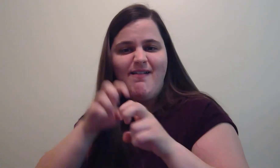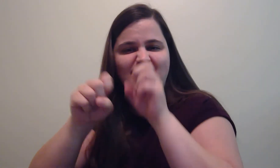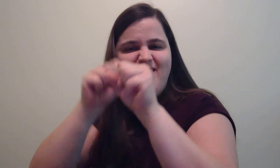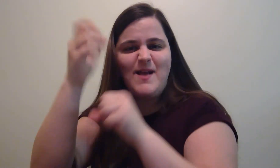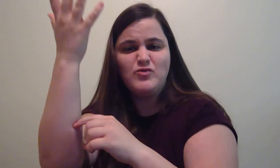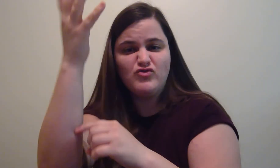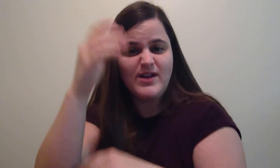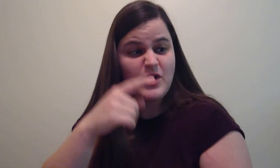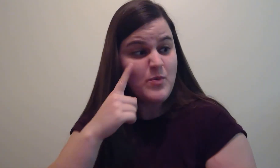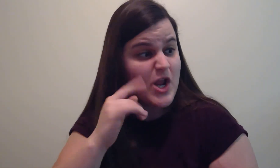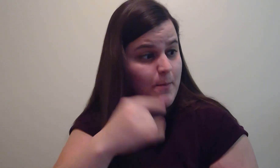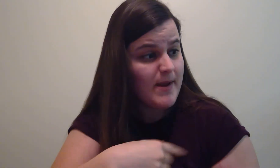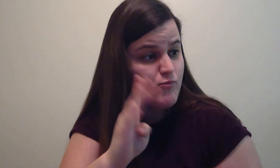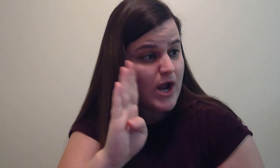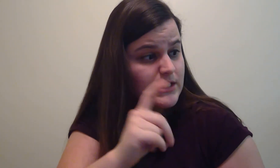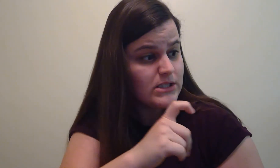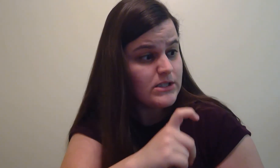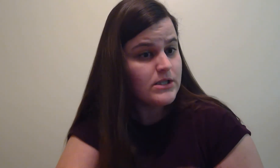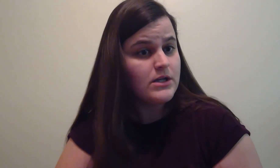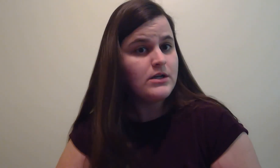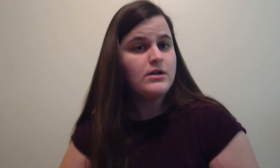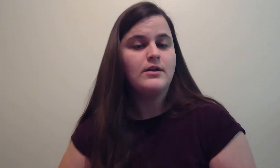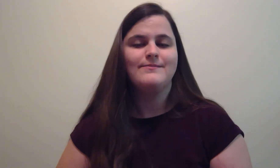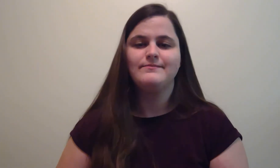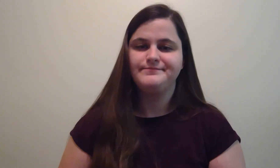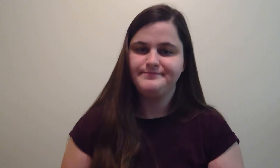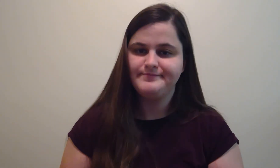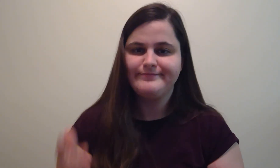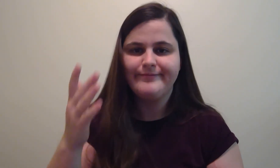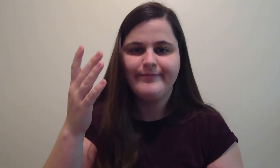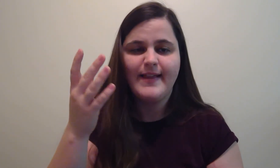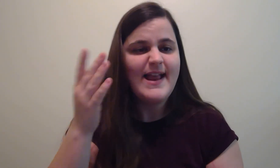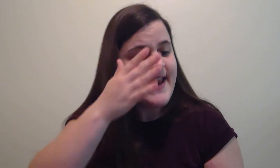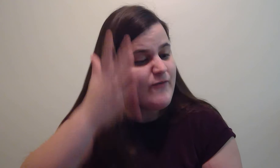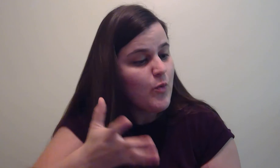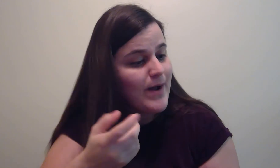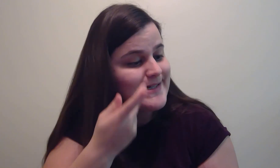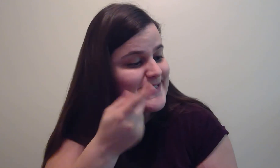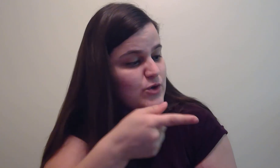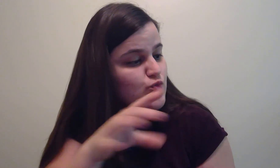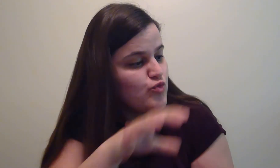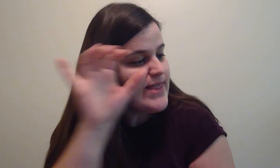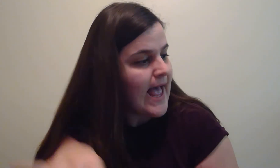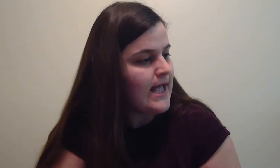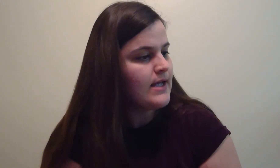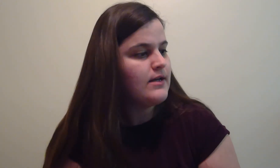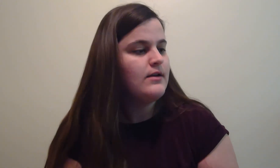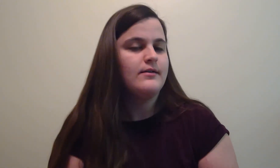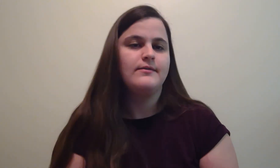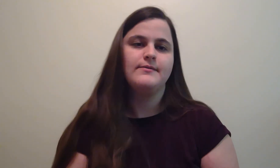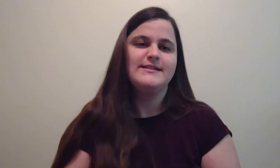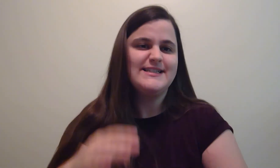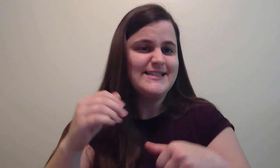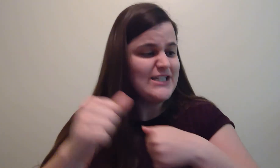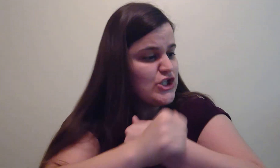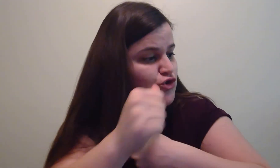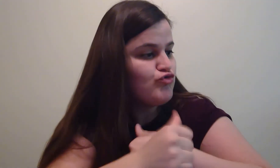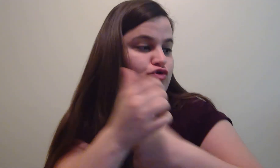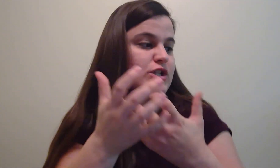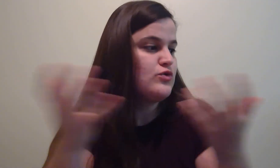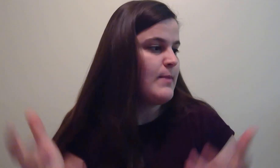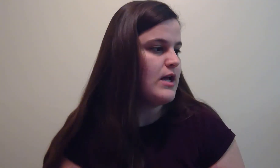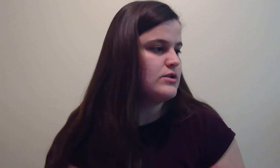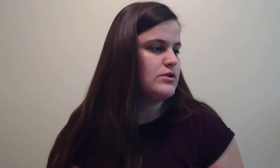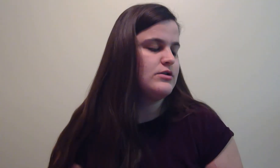“Don't you ever climb that tree like that, do you hear me, Bryce? I never want to see you doing that!